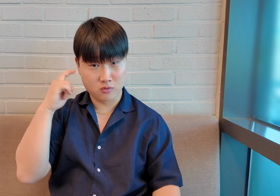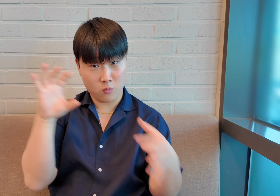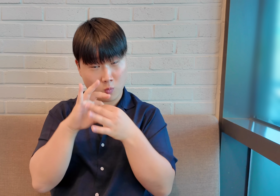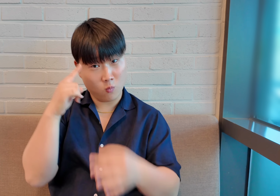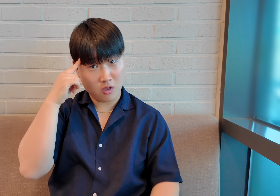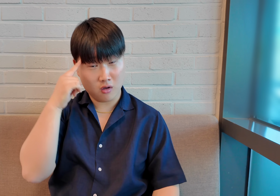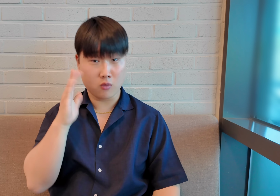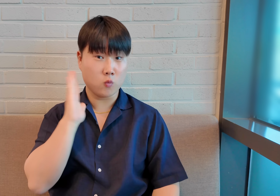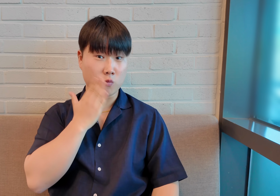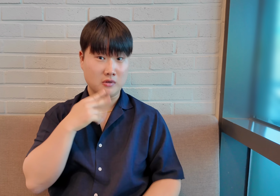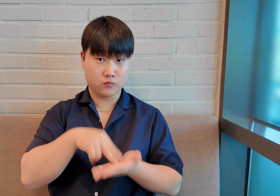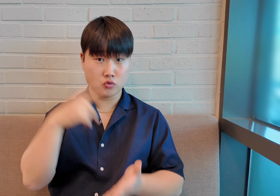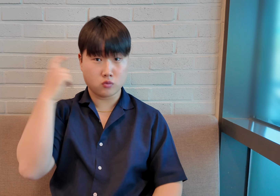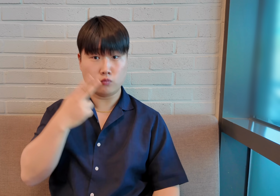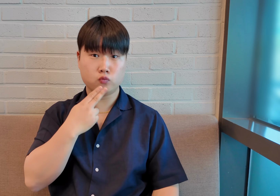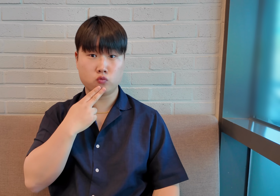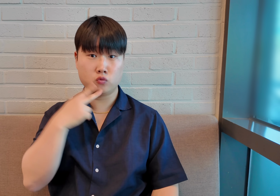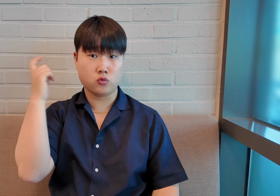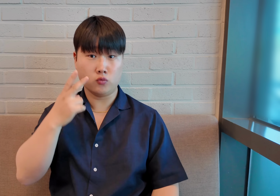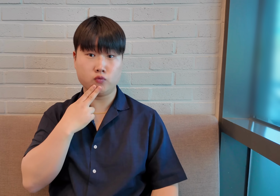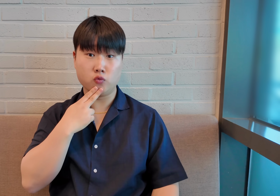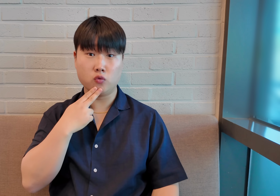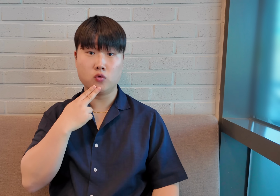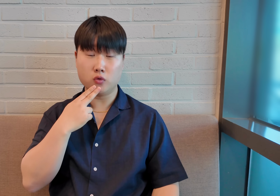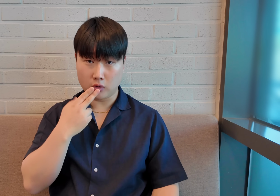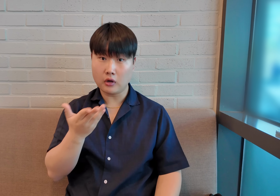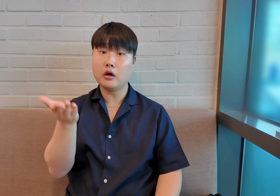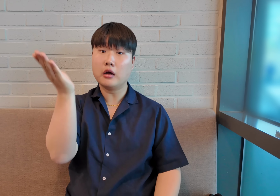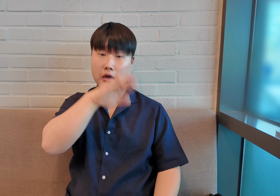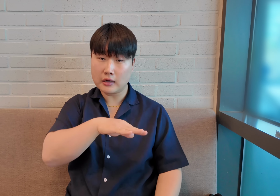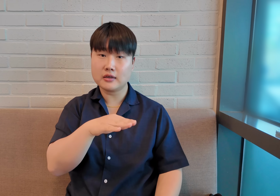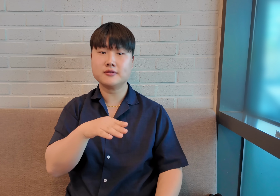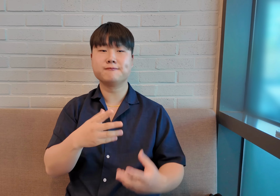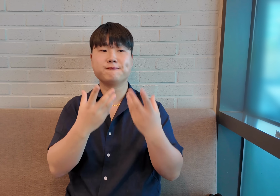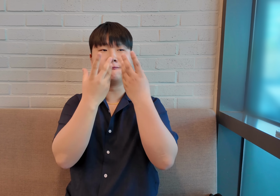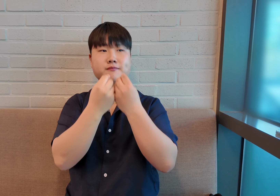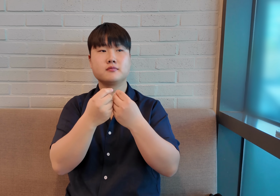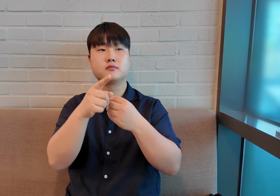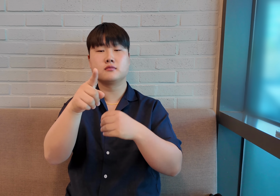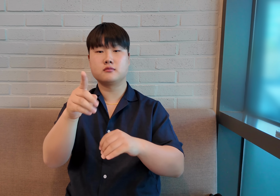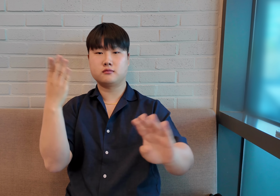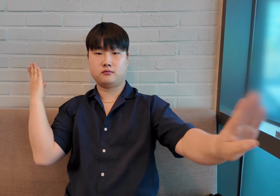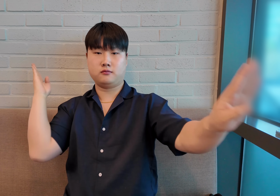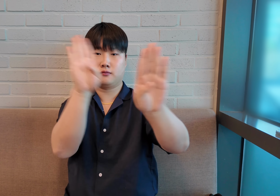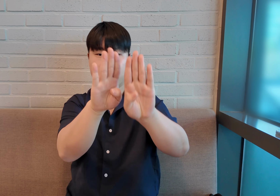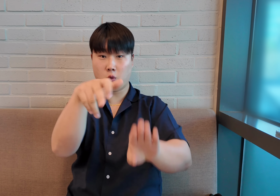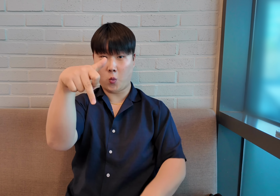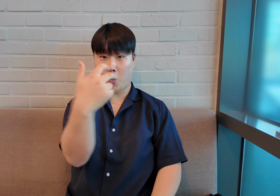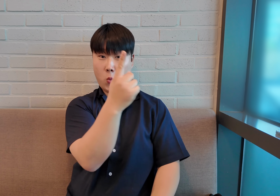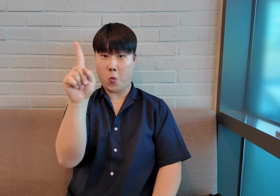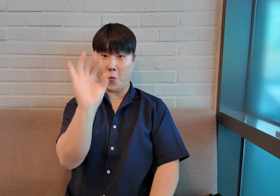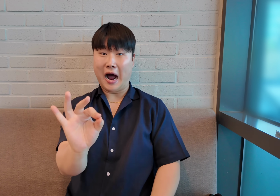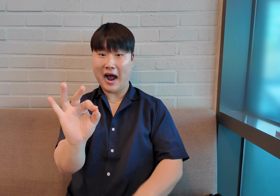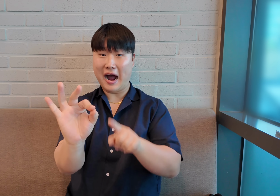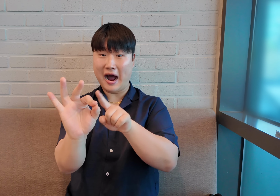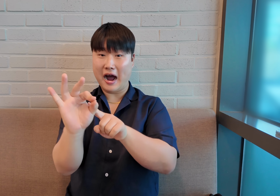why do you want to relate like that? There are no onomatopoeias related to sound, but for example, the sound of a door slamming shut, 'bang'.